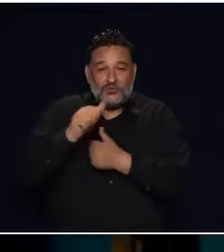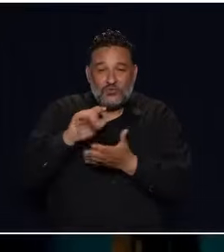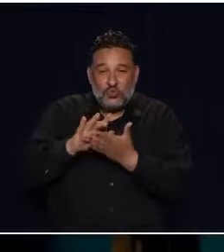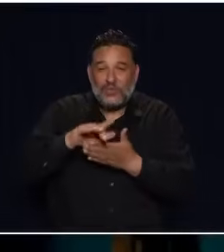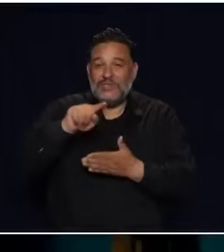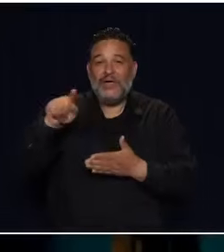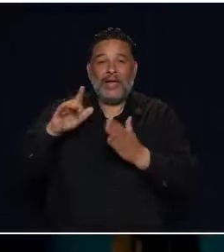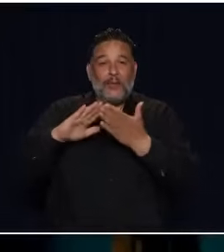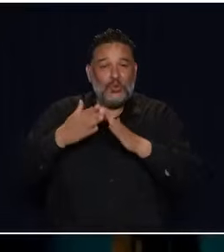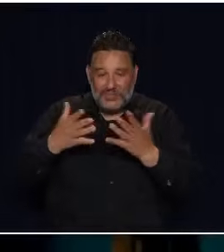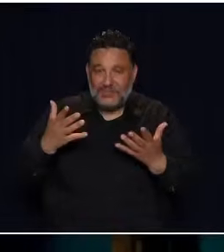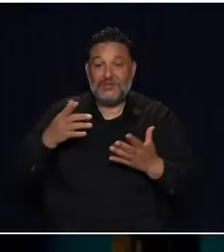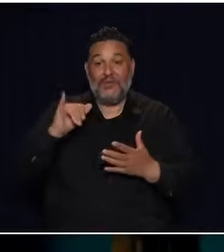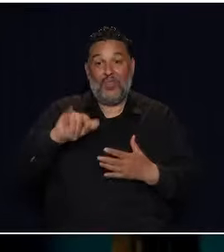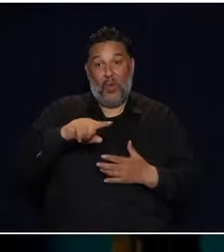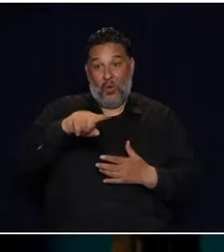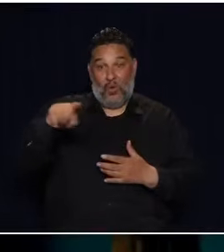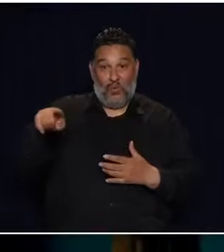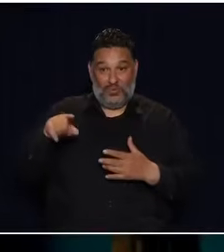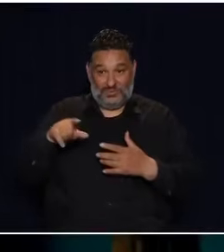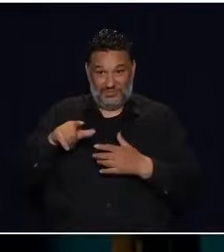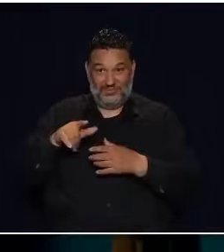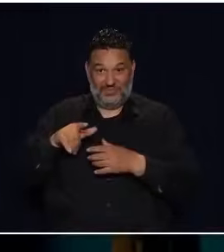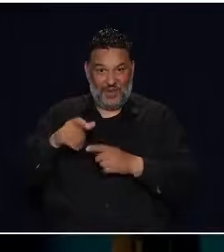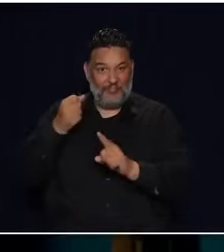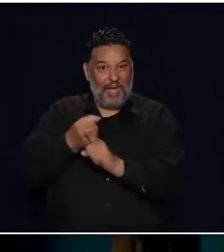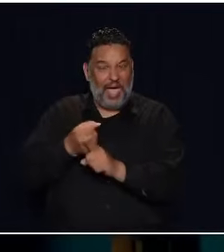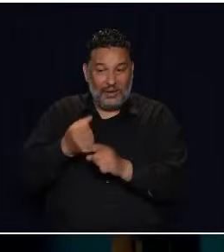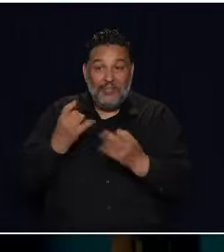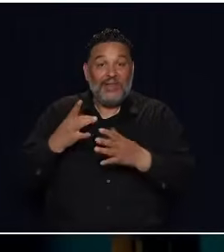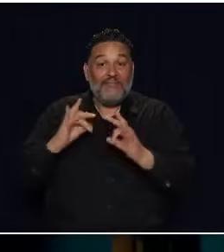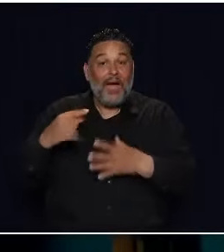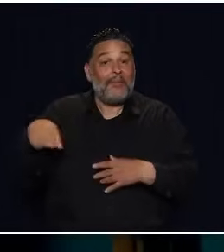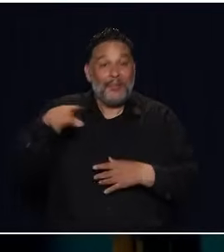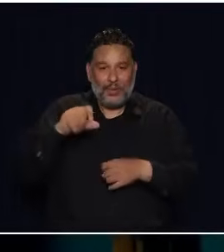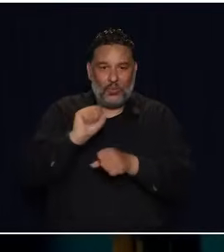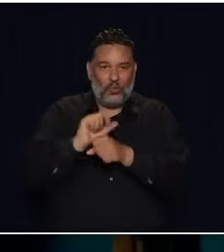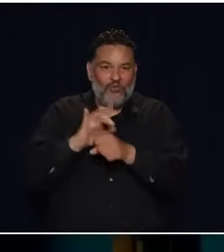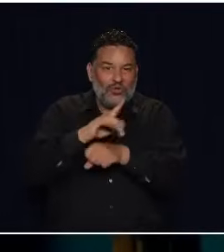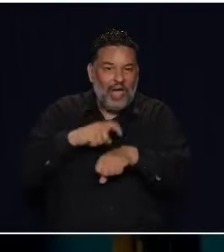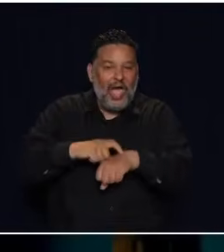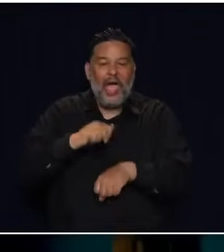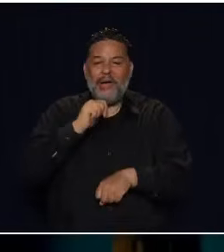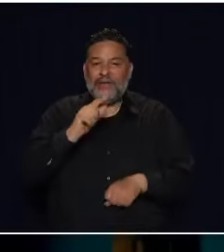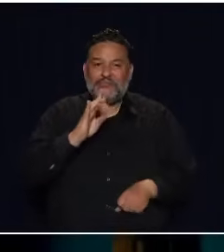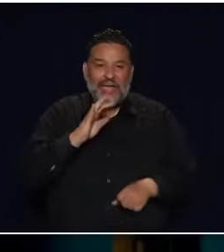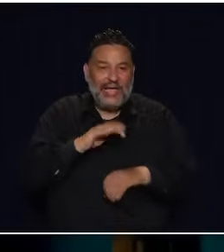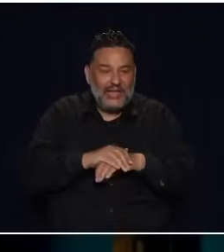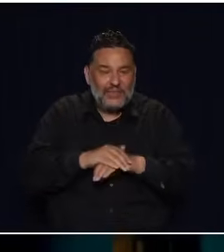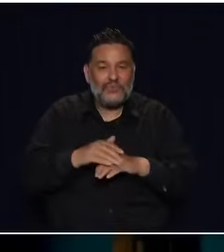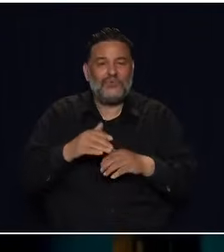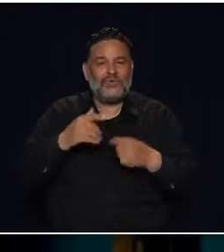COMMUNITIES, UNDERSERVED SCHOOLS, HIGH-RISK NEED SCHOOLS. THOSE COMMUNITIES ARE HIGHLY IMPI